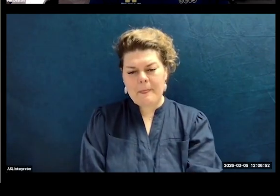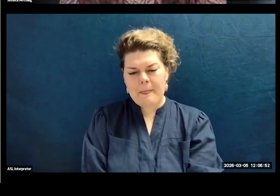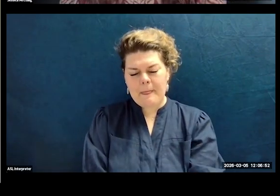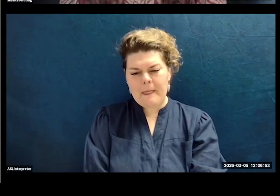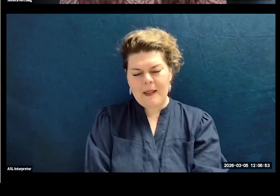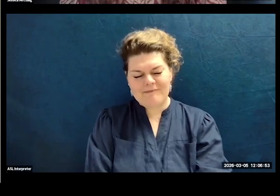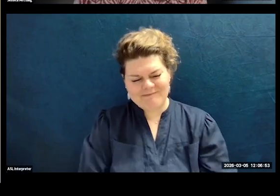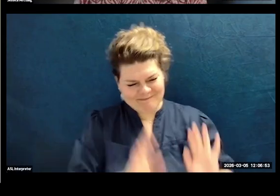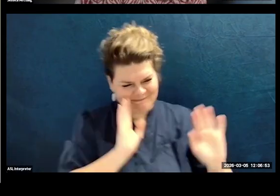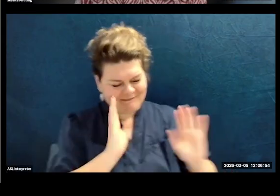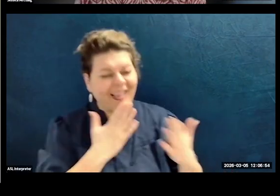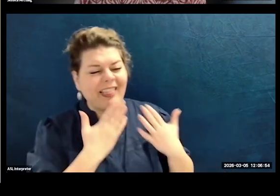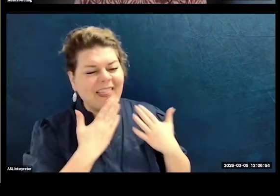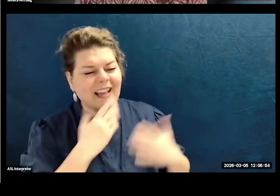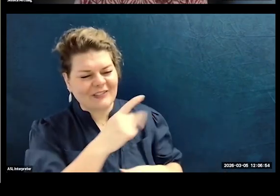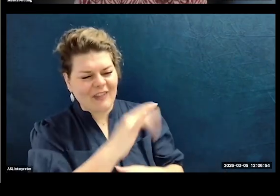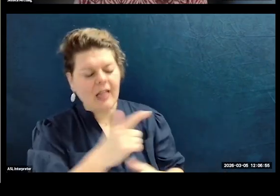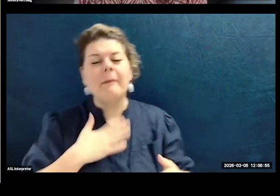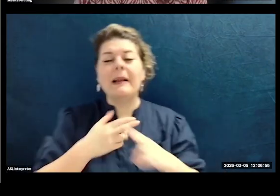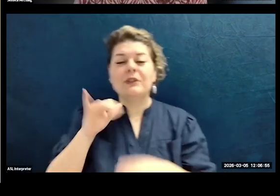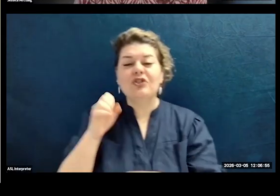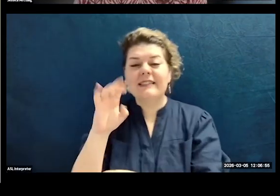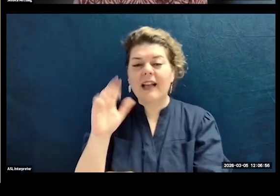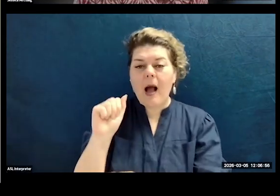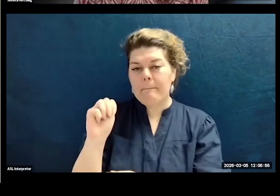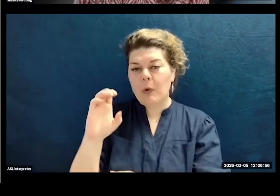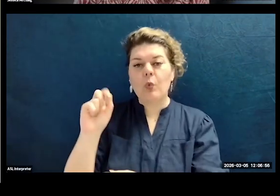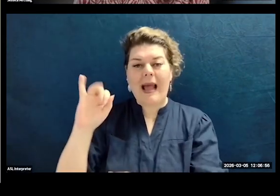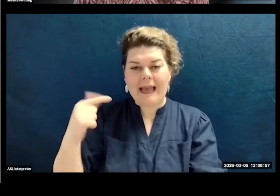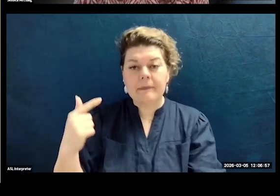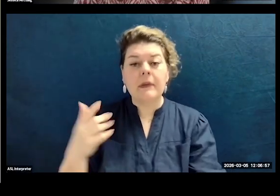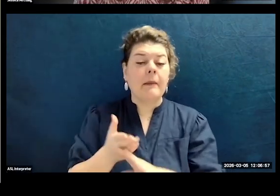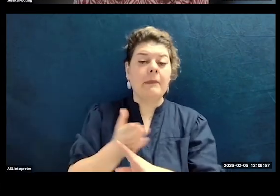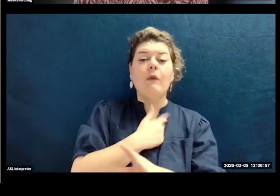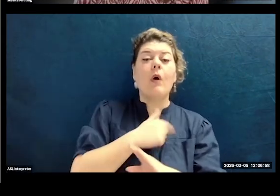Thanks so much, Phil. This is Jessica McCuaig, and before we move into